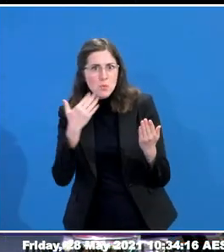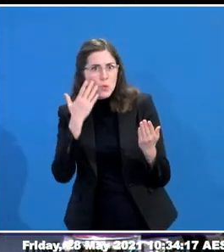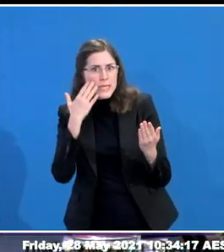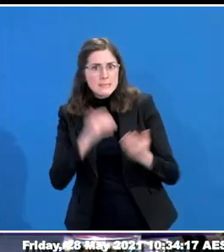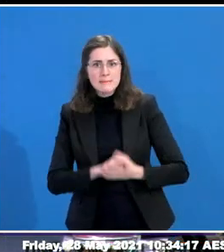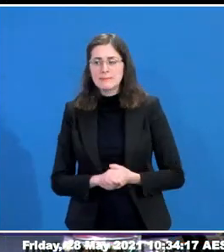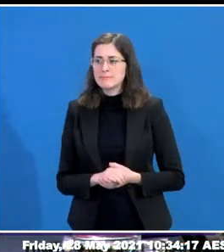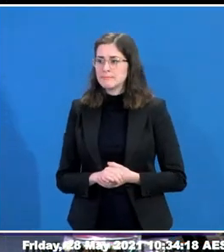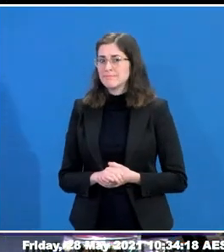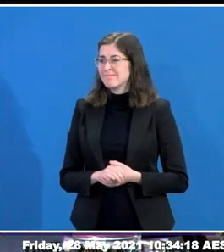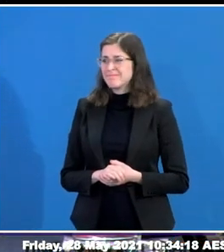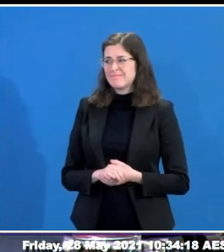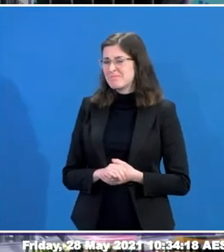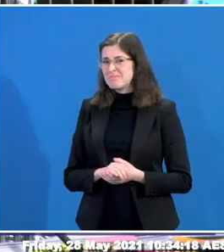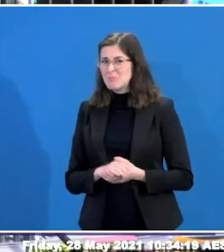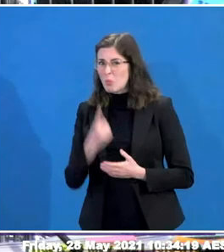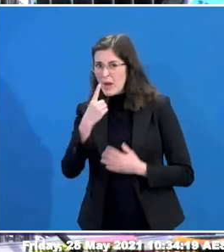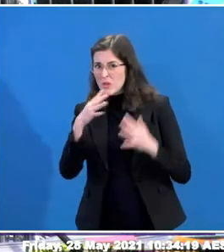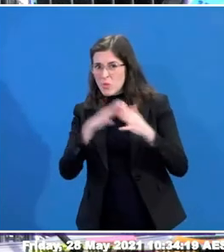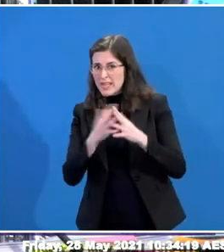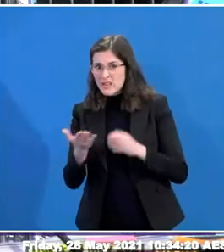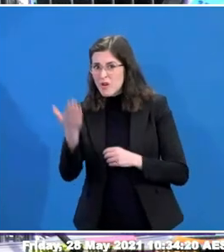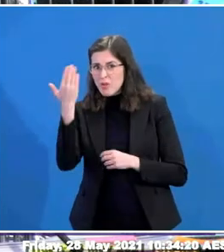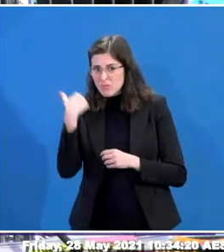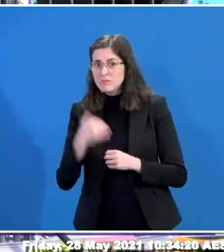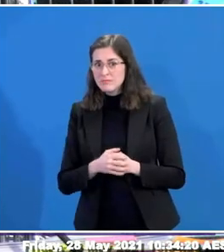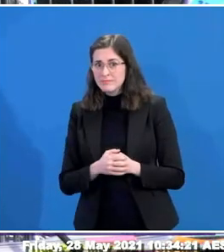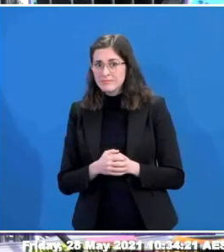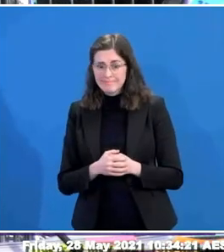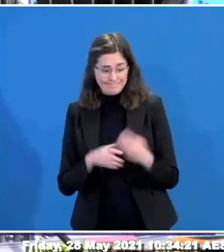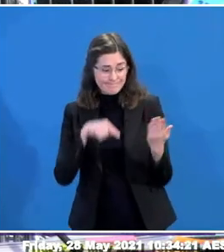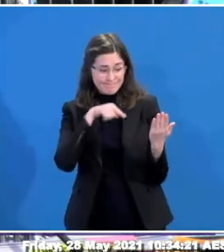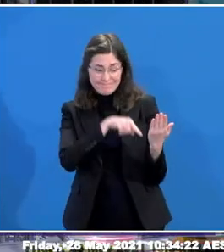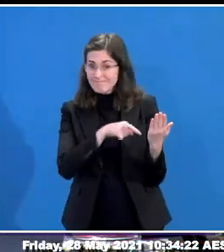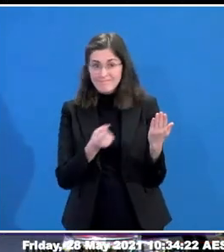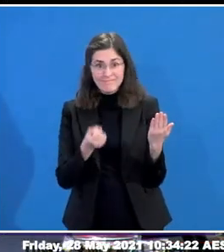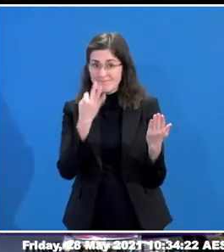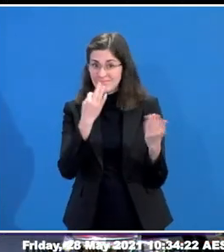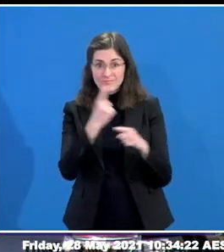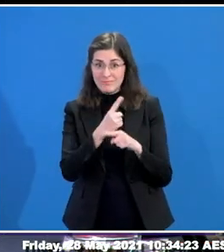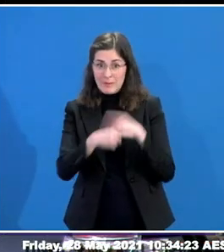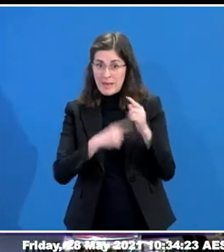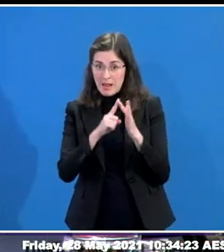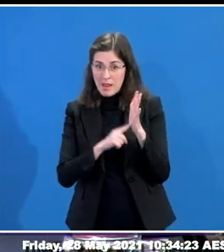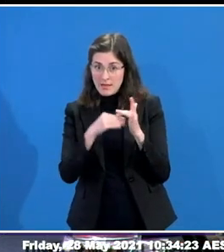It would have been a week or so ago. Can I put to you there is no reference to Eliza in this report. Would you accept that?